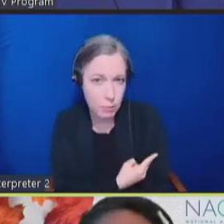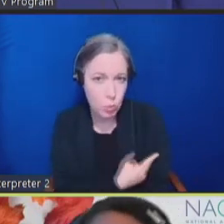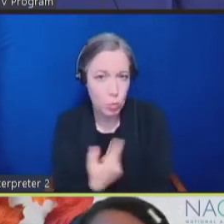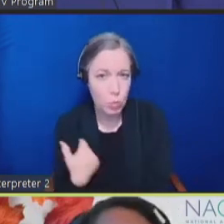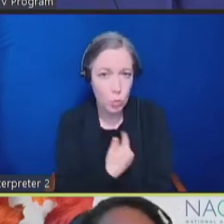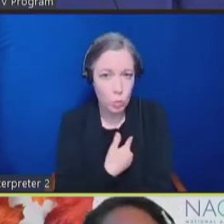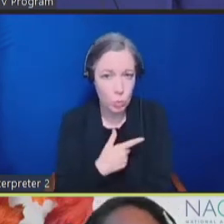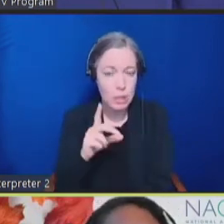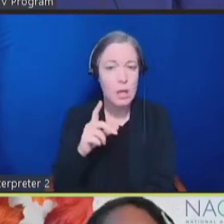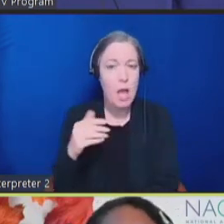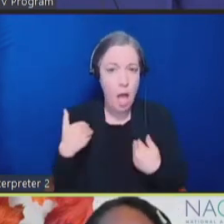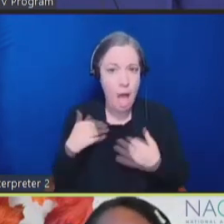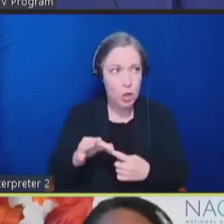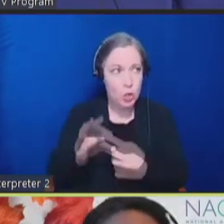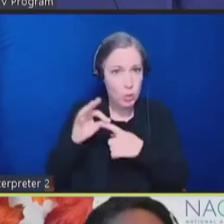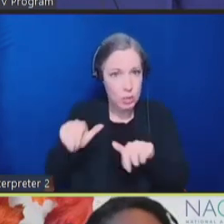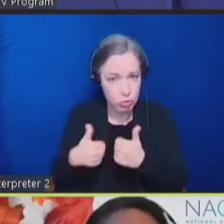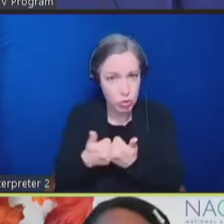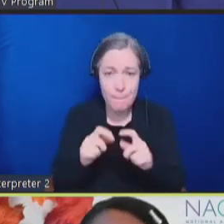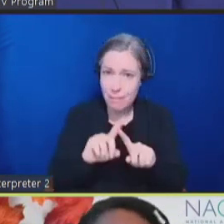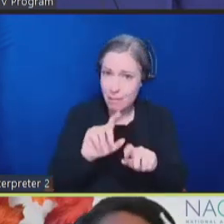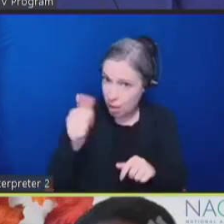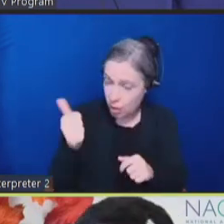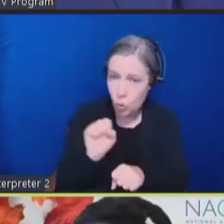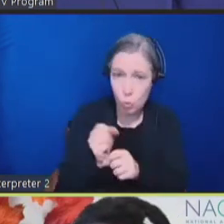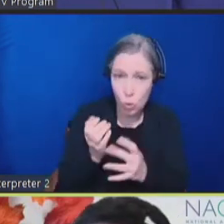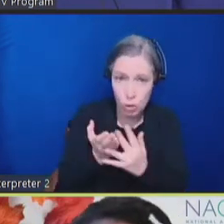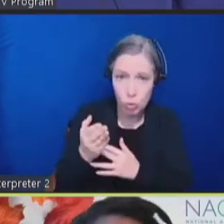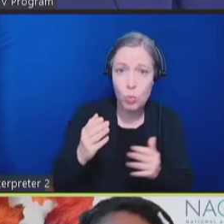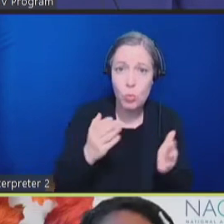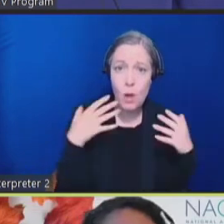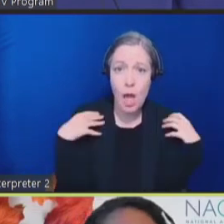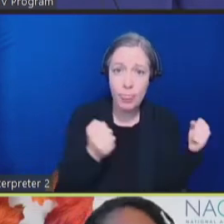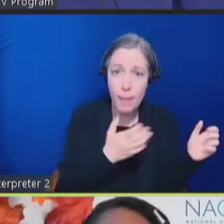some are working through health plans or through the State Department. You know,